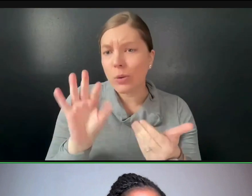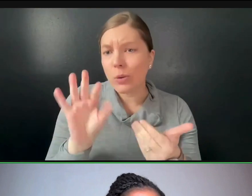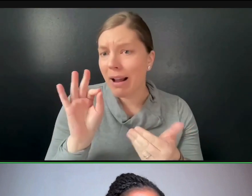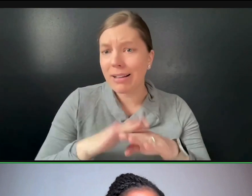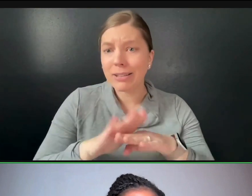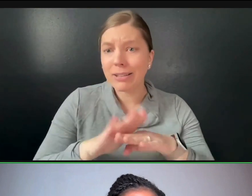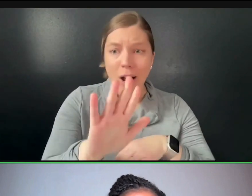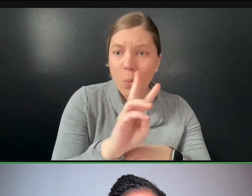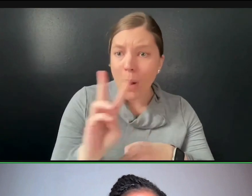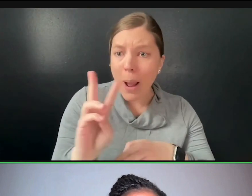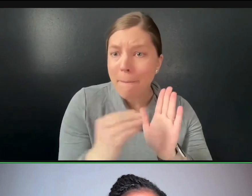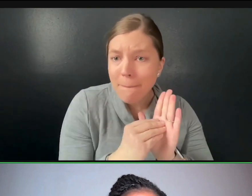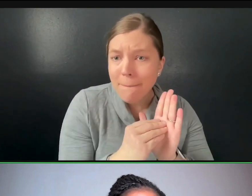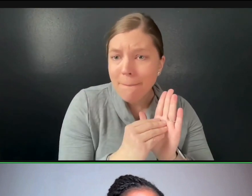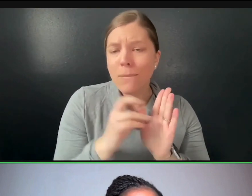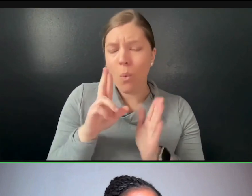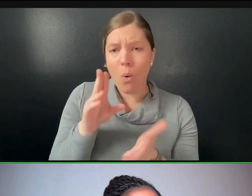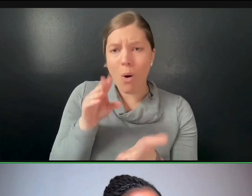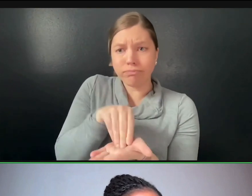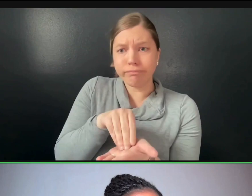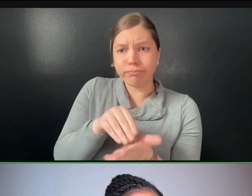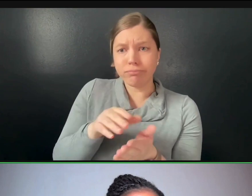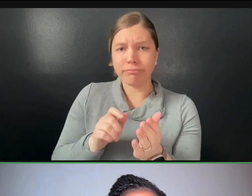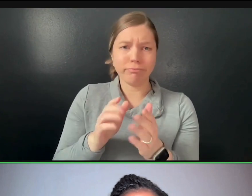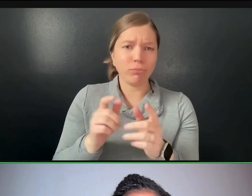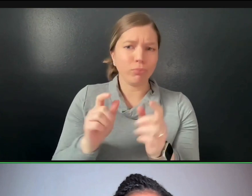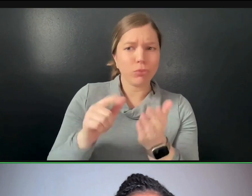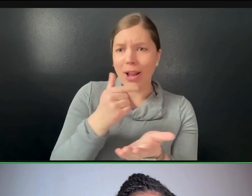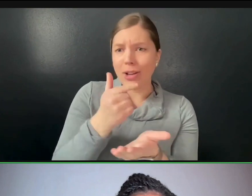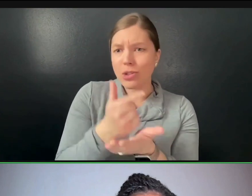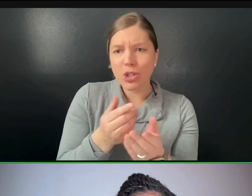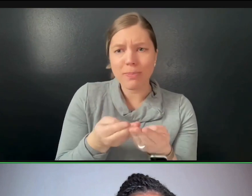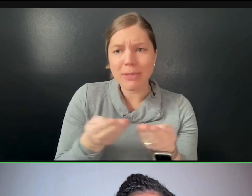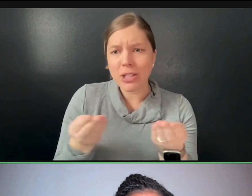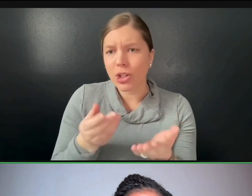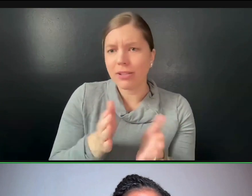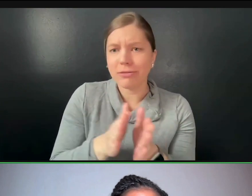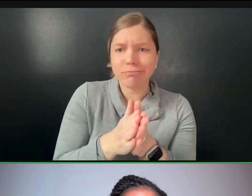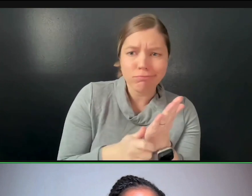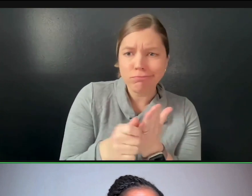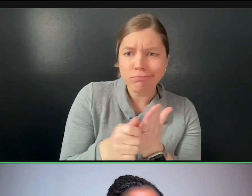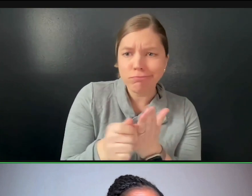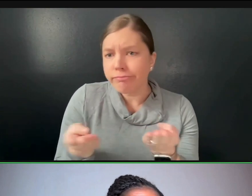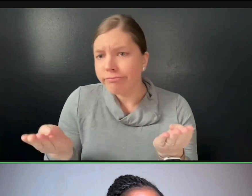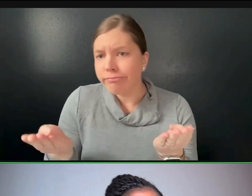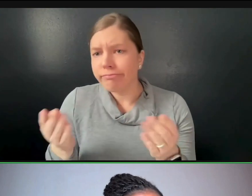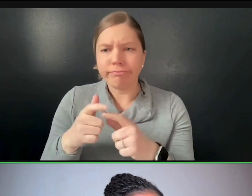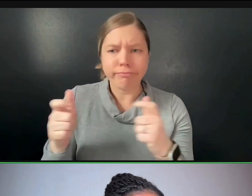Communication access accommodation-- of course, you can find on a website or maybe even